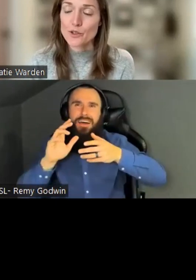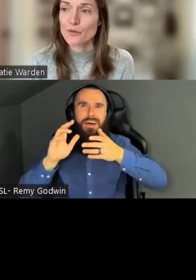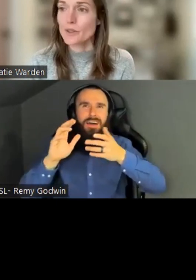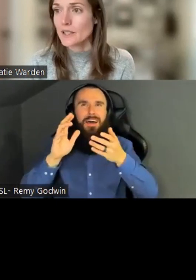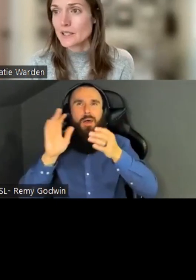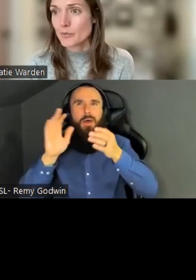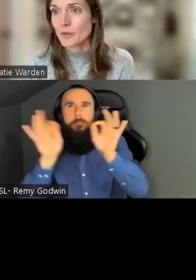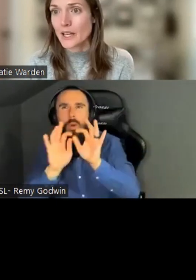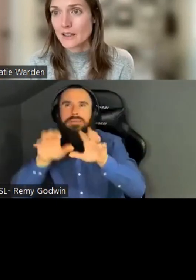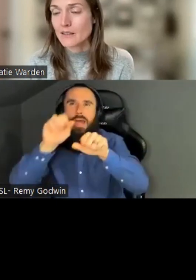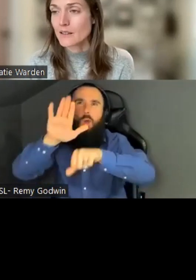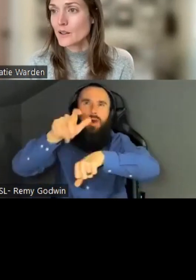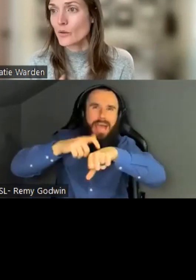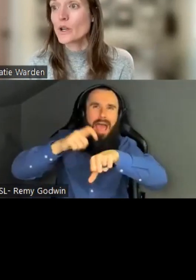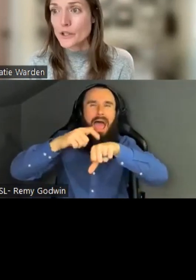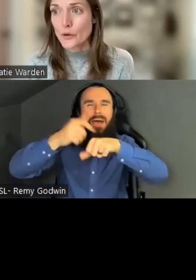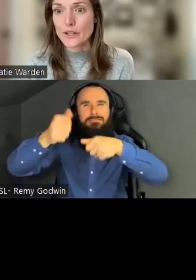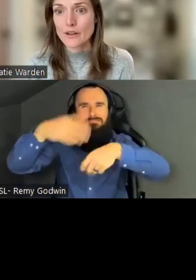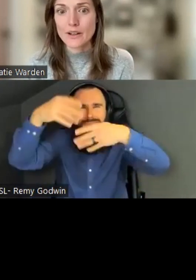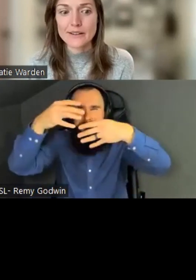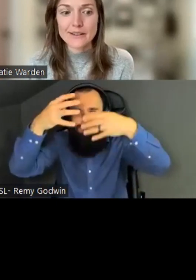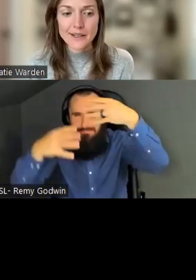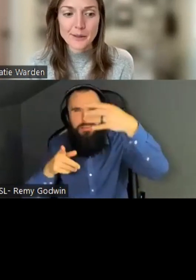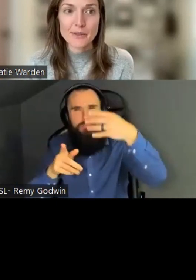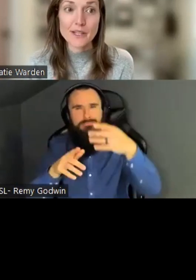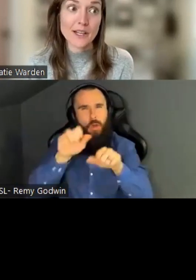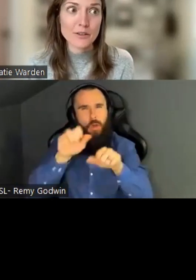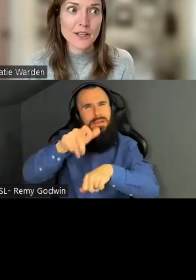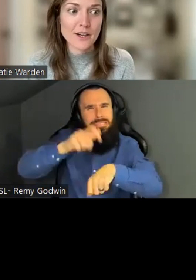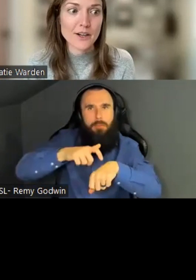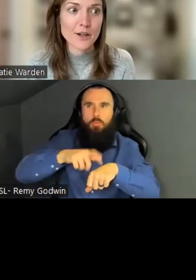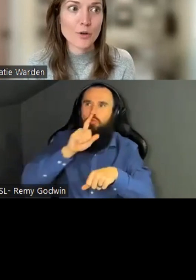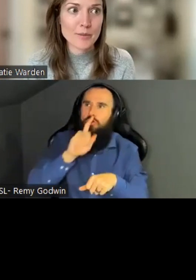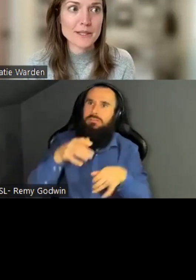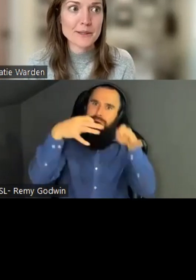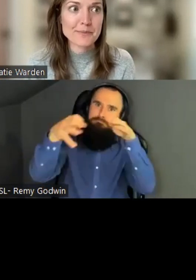to really explain what's going on in a healthcare appointment.